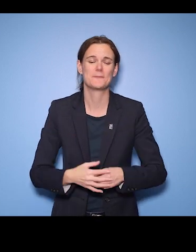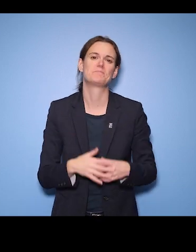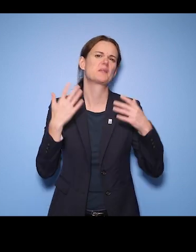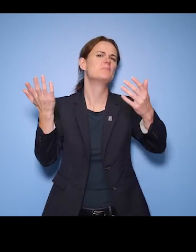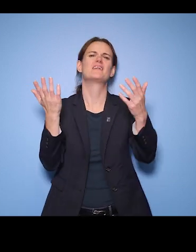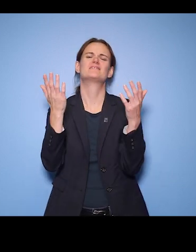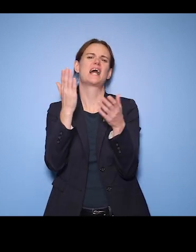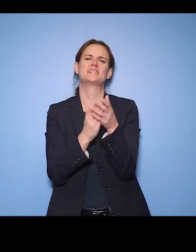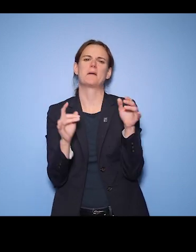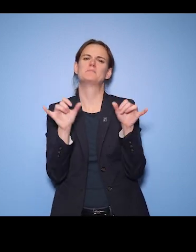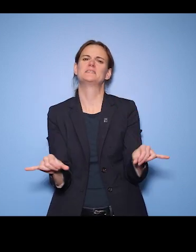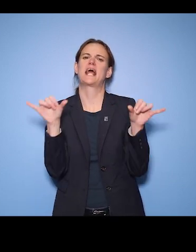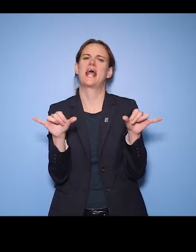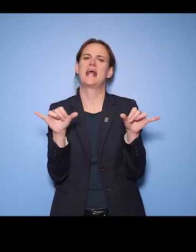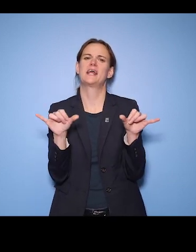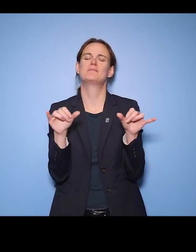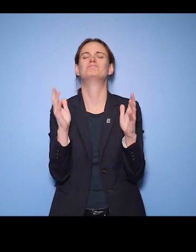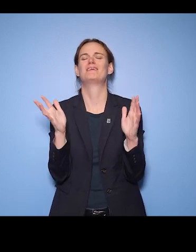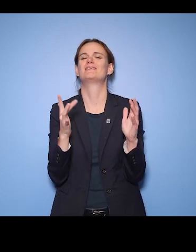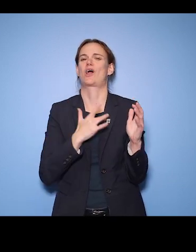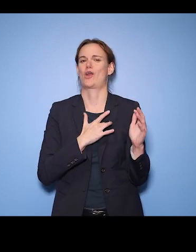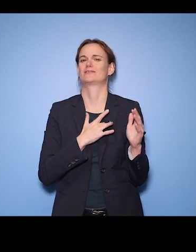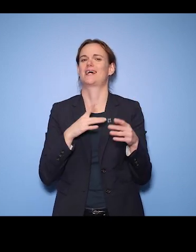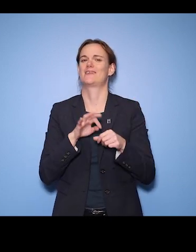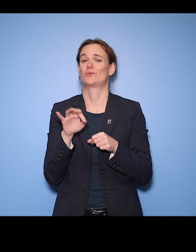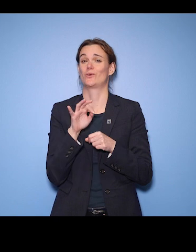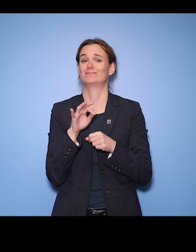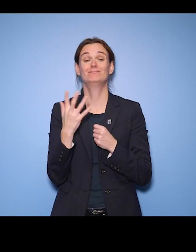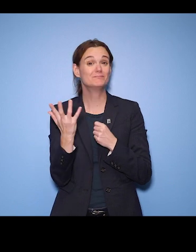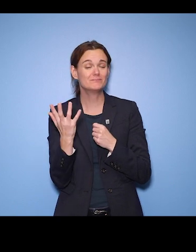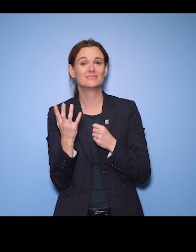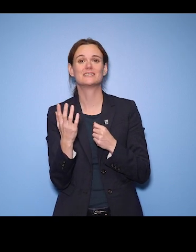journey. Some things that have not changed I think that speak to the heart and soul of